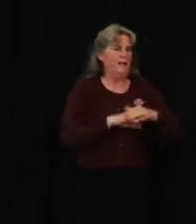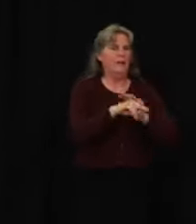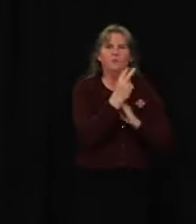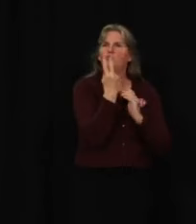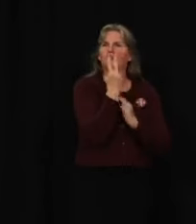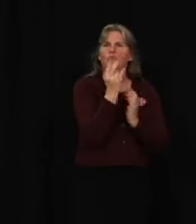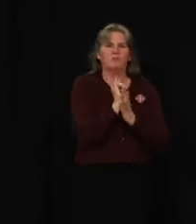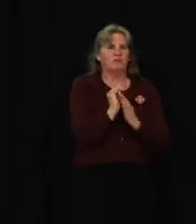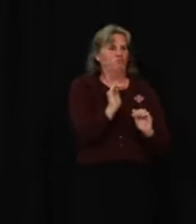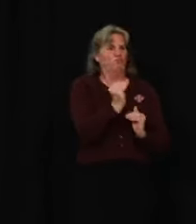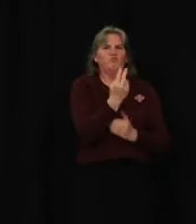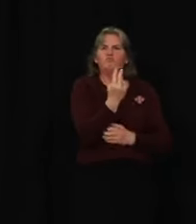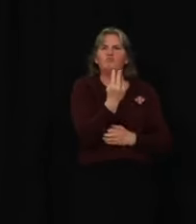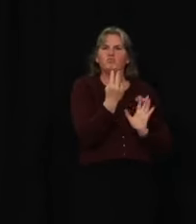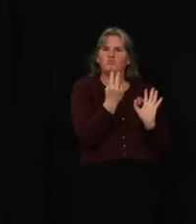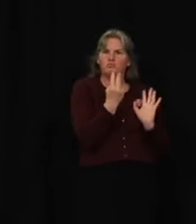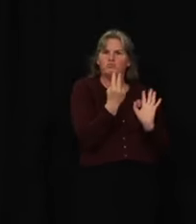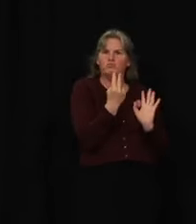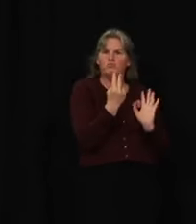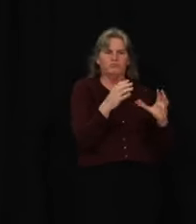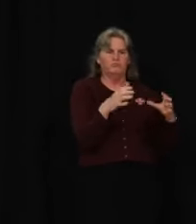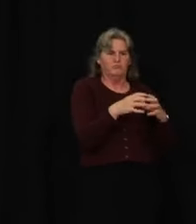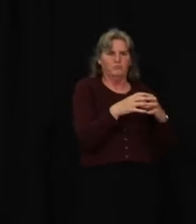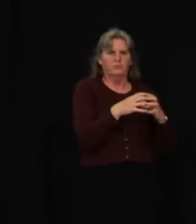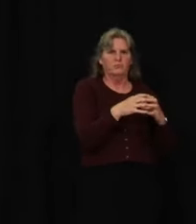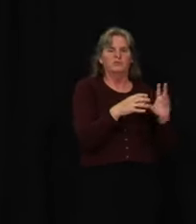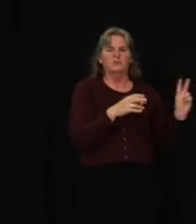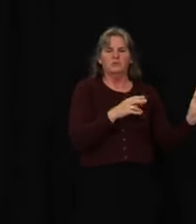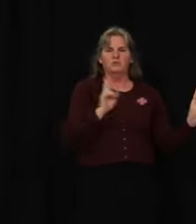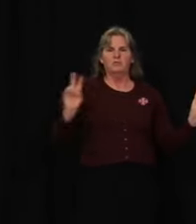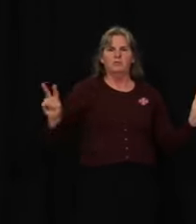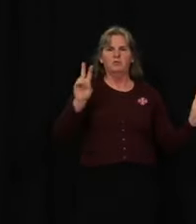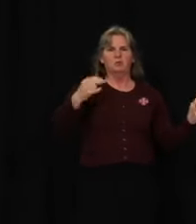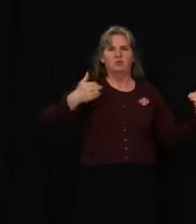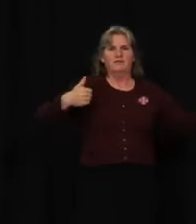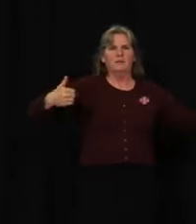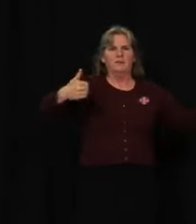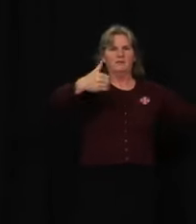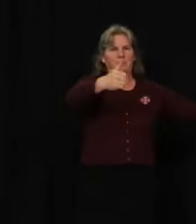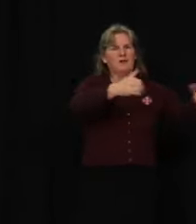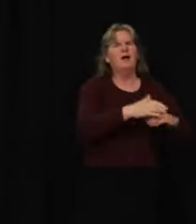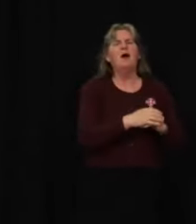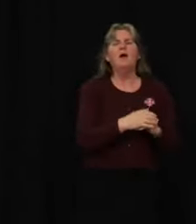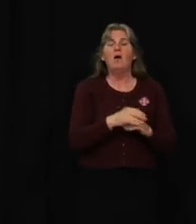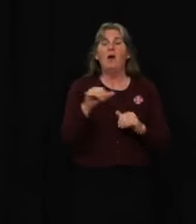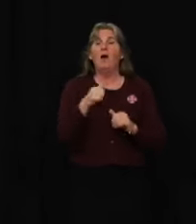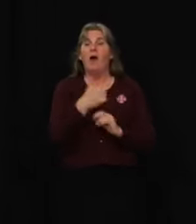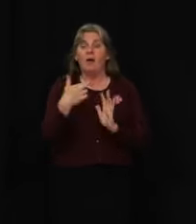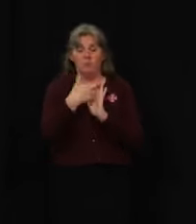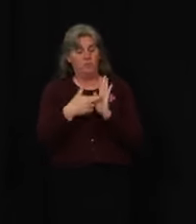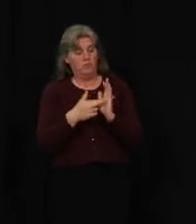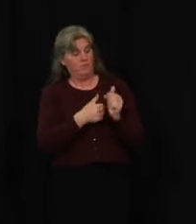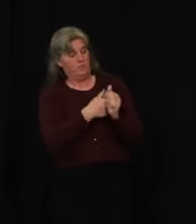It is a two household bubble. Of course, this is again like all the other measures. It thousand not mean that the